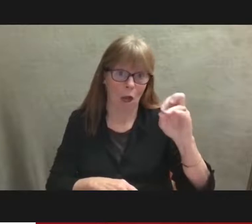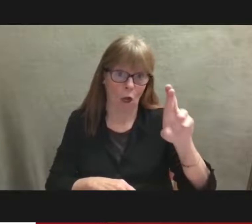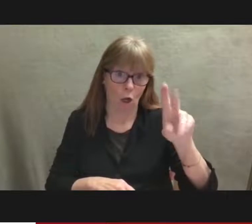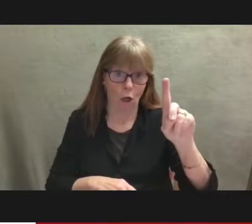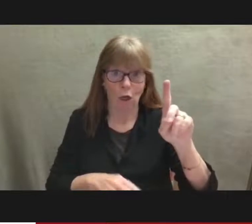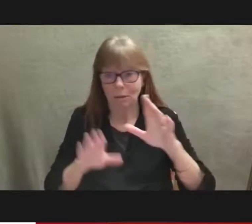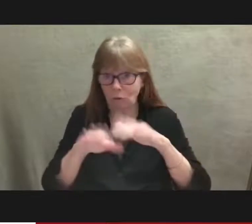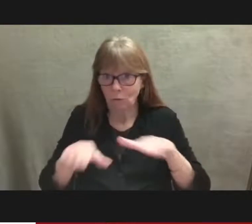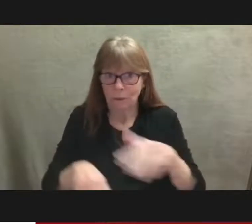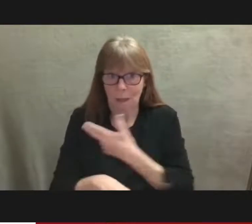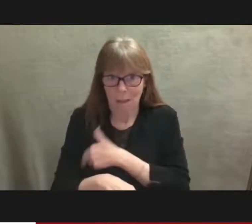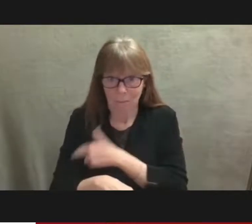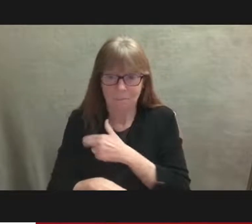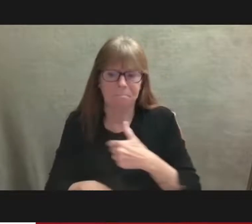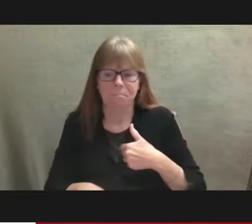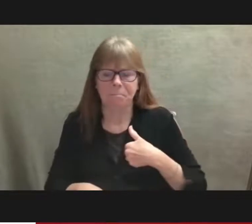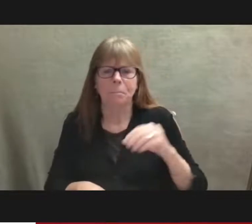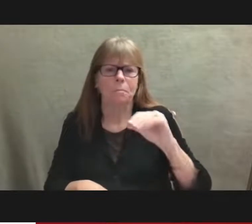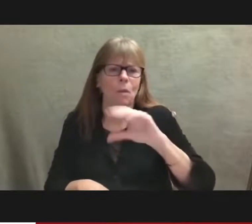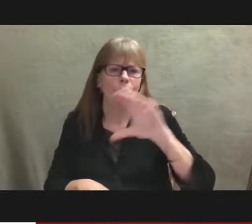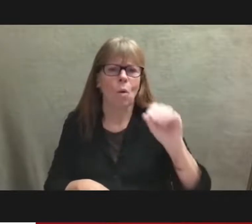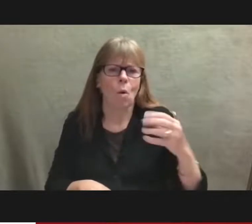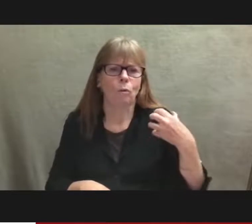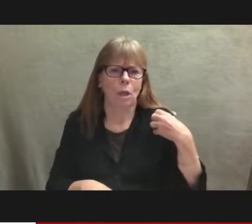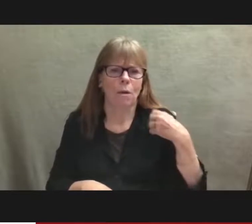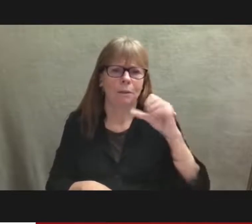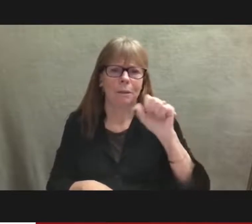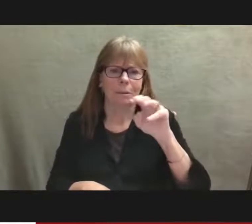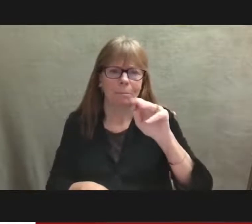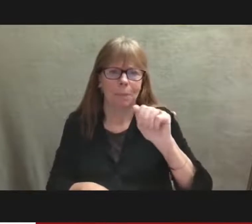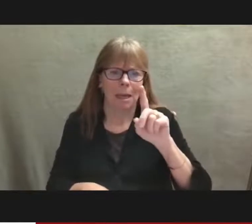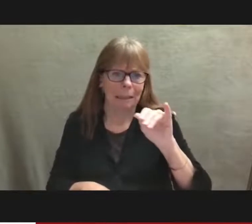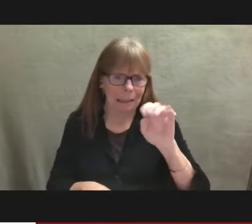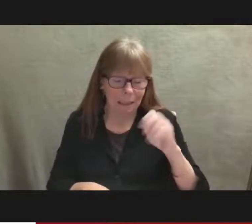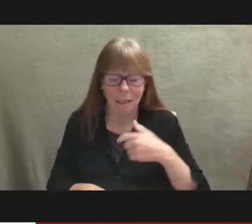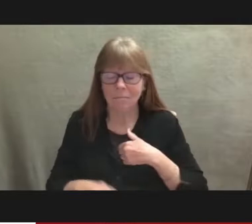as co-chair of SMADIE, along with Dr. Poullos, and I’m an instructor in Pediatric Nephrology,